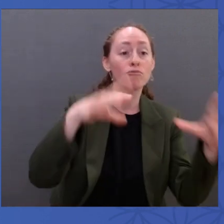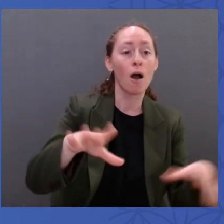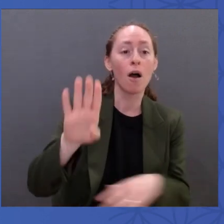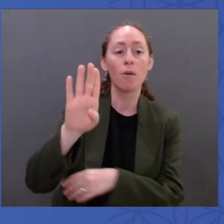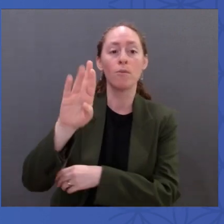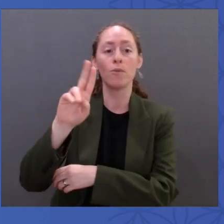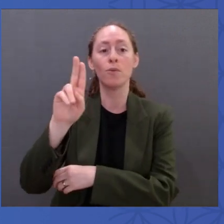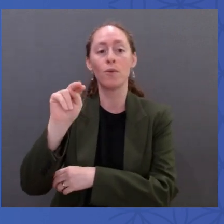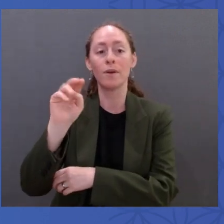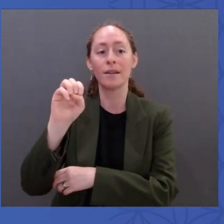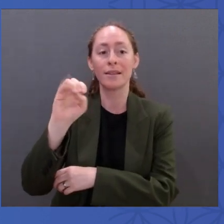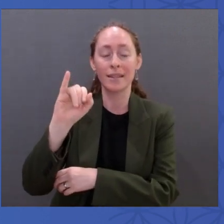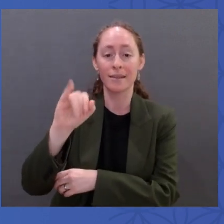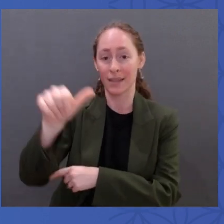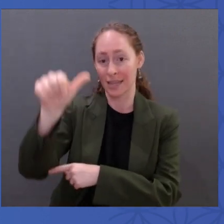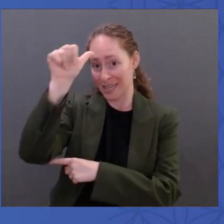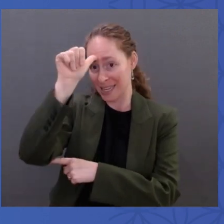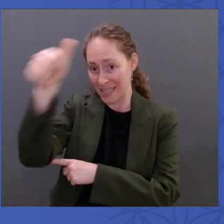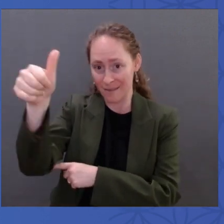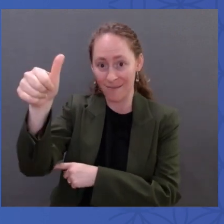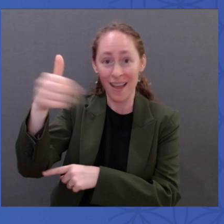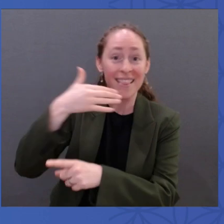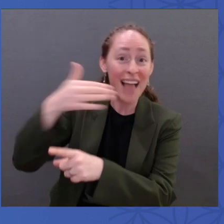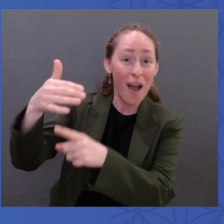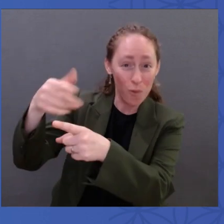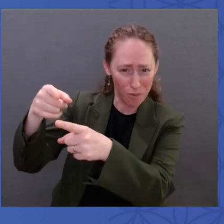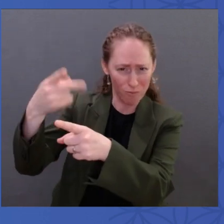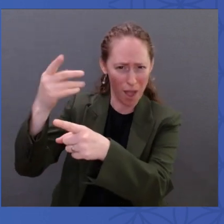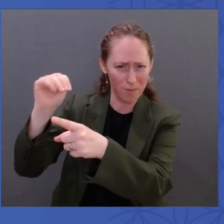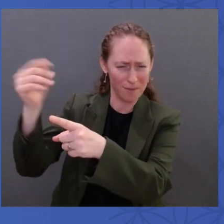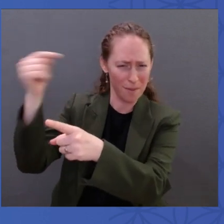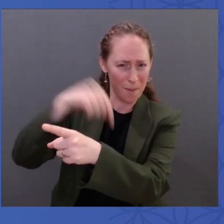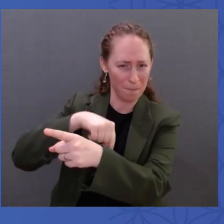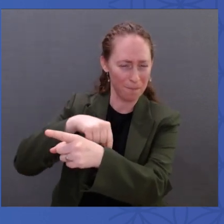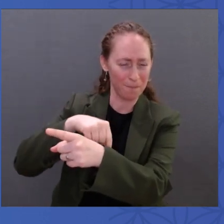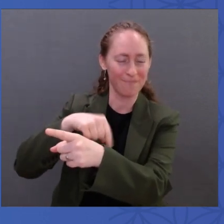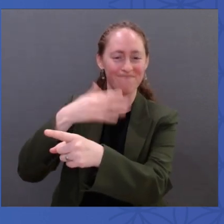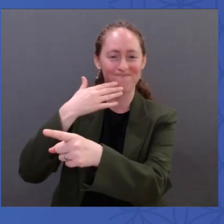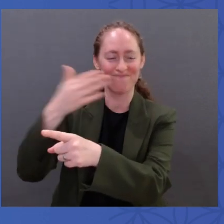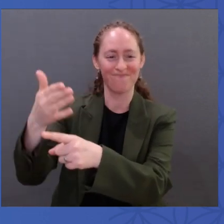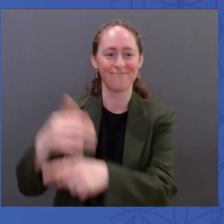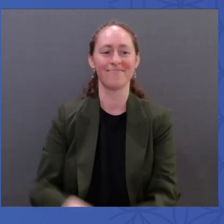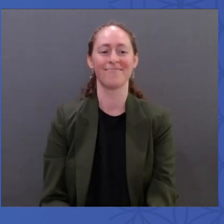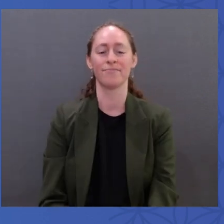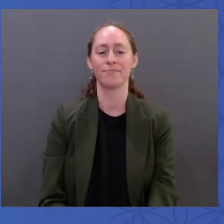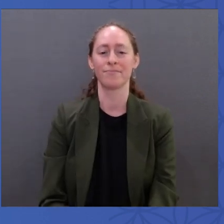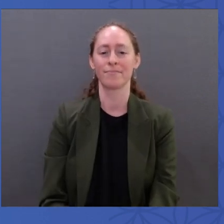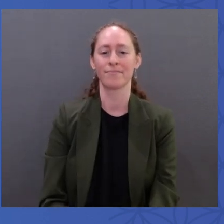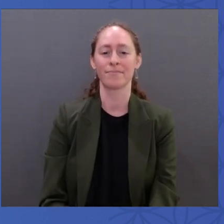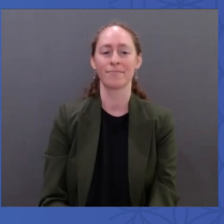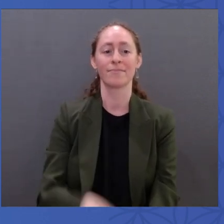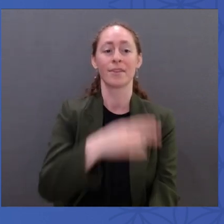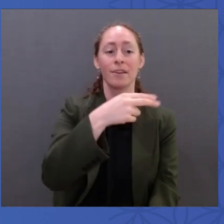thank you for being here as well -- Prime Minister of India -- the Republic of Korea, Malaysia, and New Zealand, the Philippines,